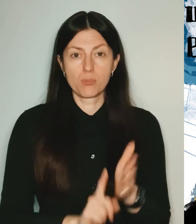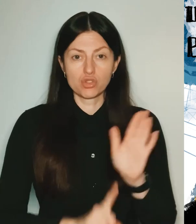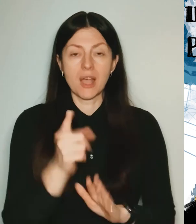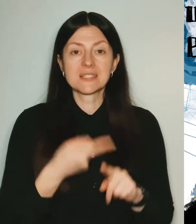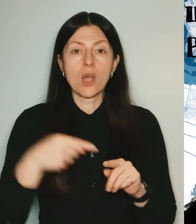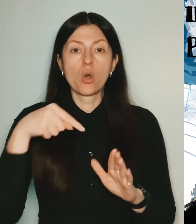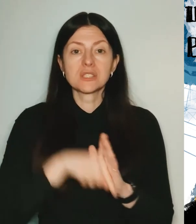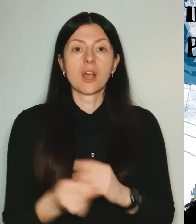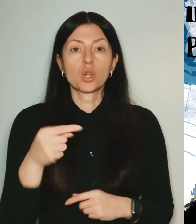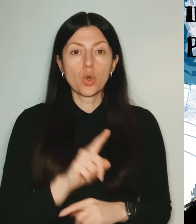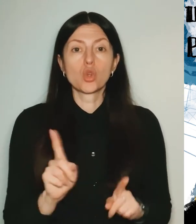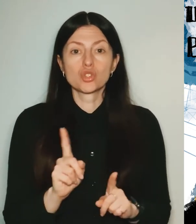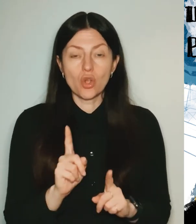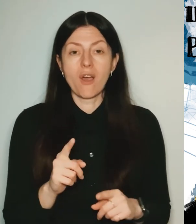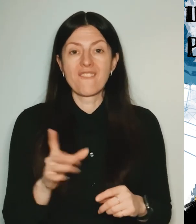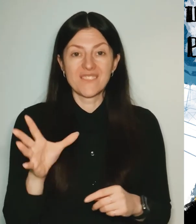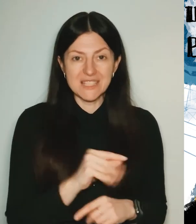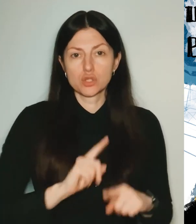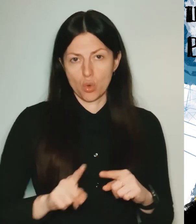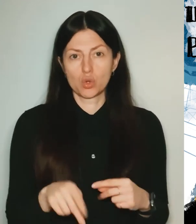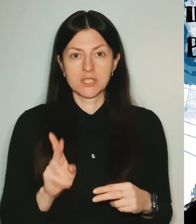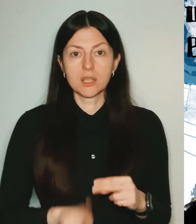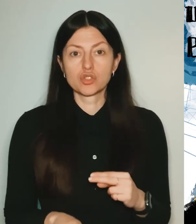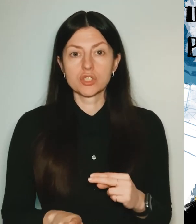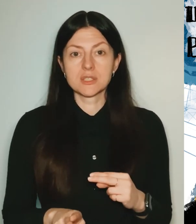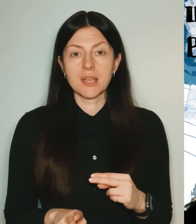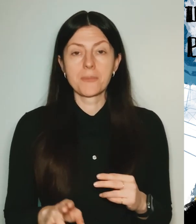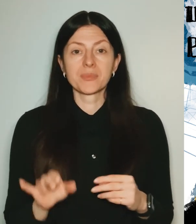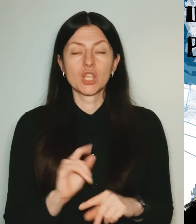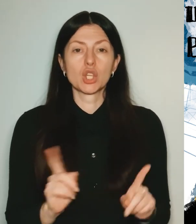because it is a sign that its end is near,